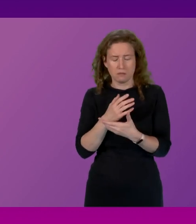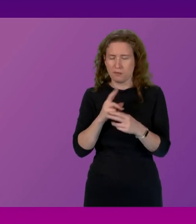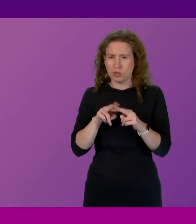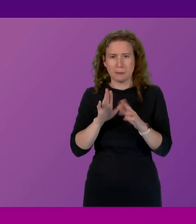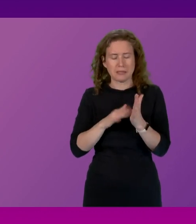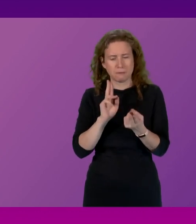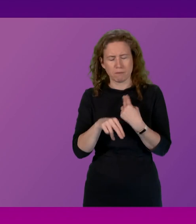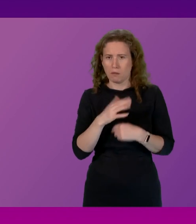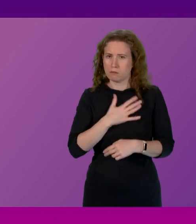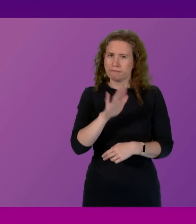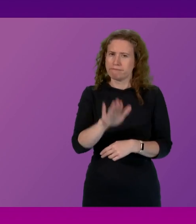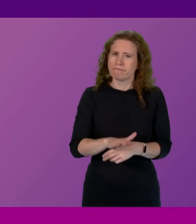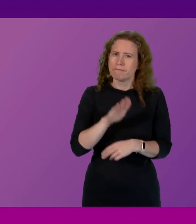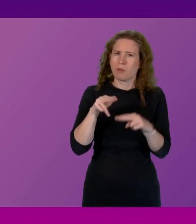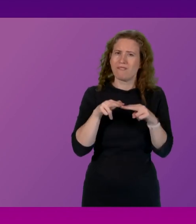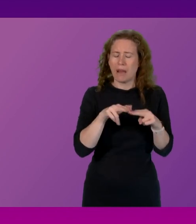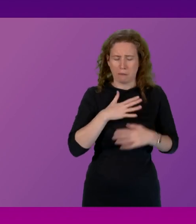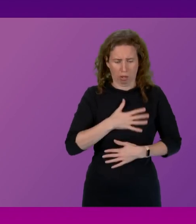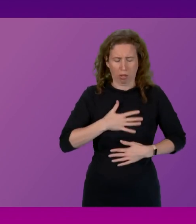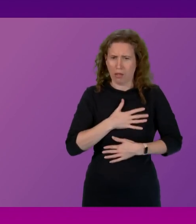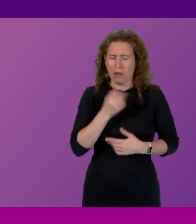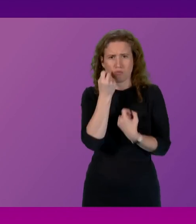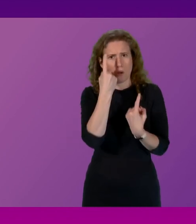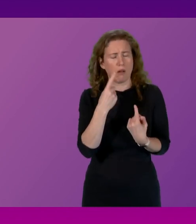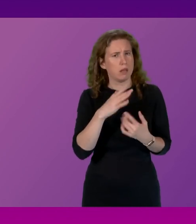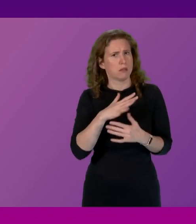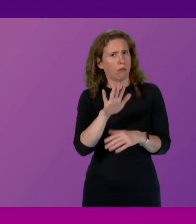I recognise the impact that that will have on them and I commend the quick action that